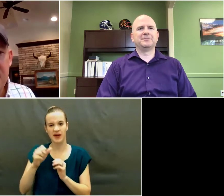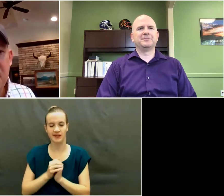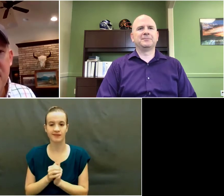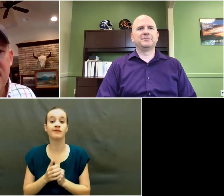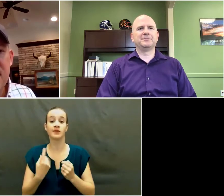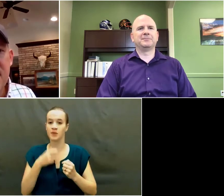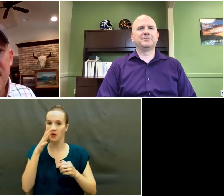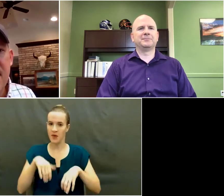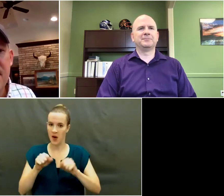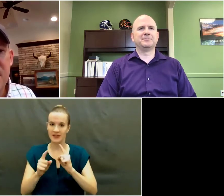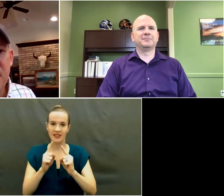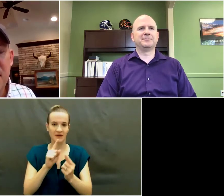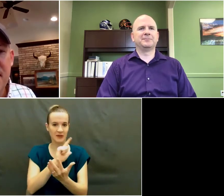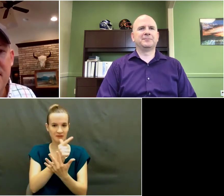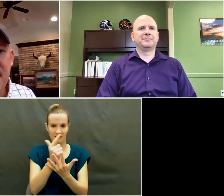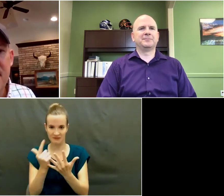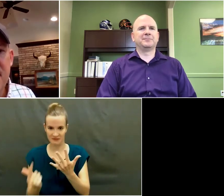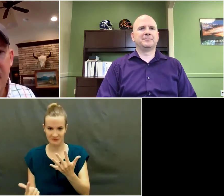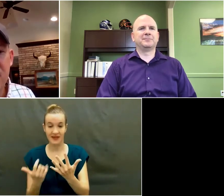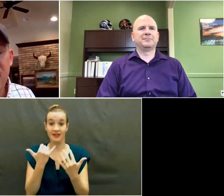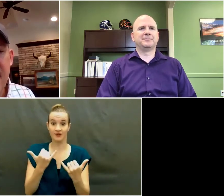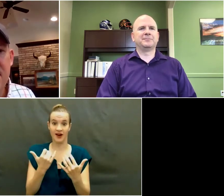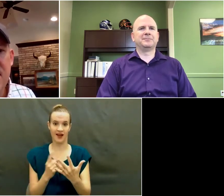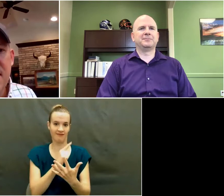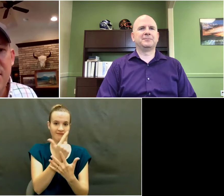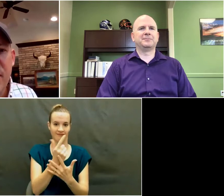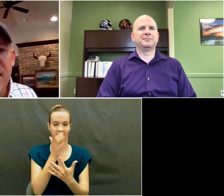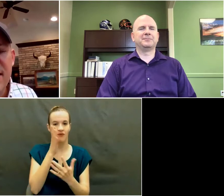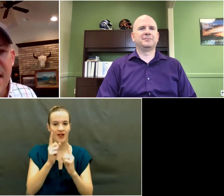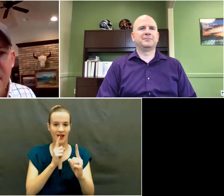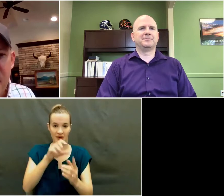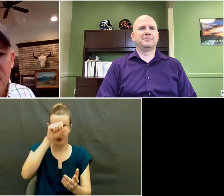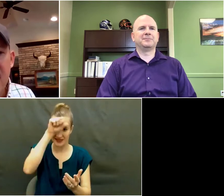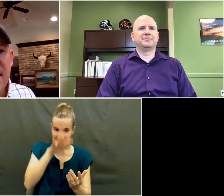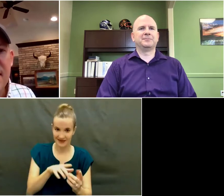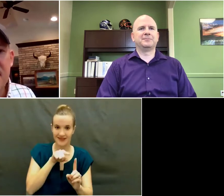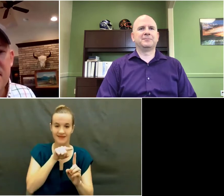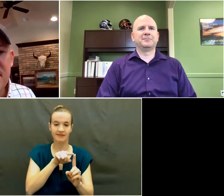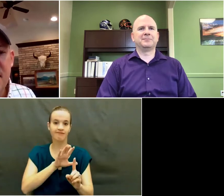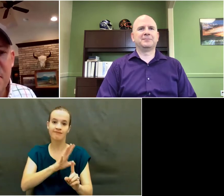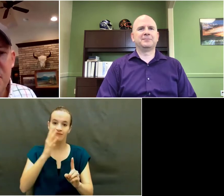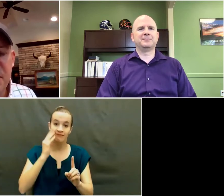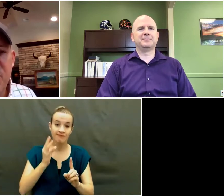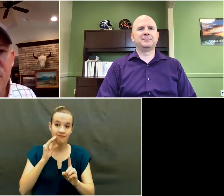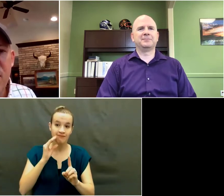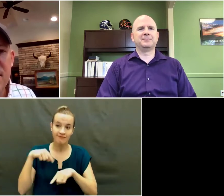experience and some of the things that the Council has going on in Idaho and some of the great work